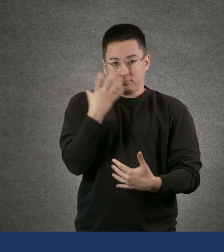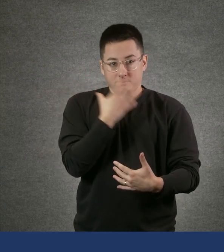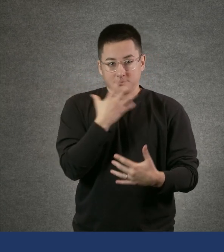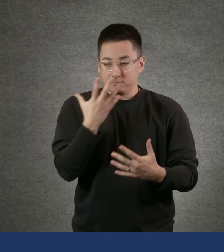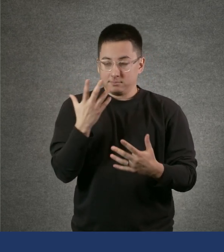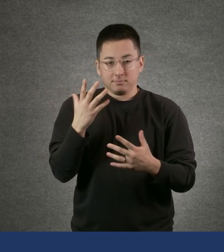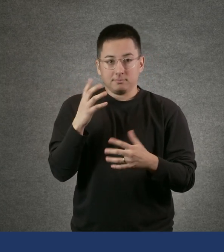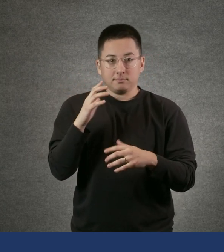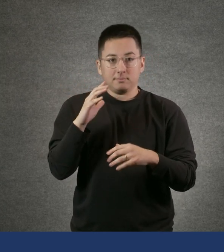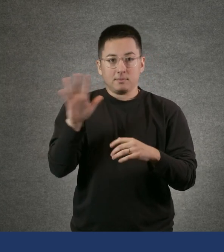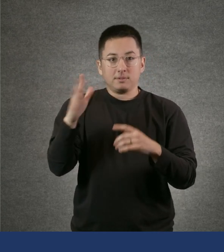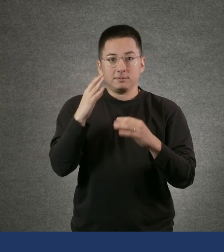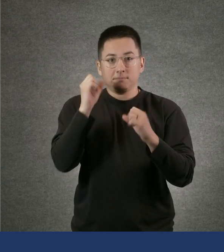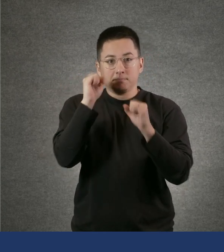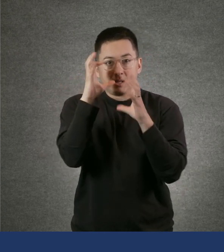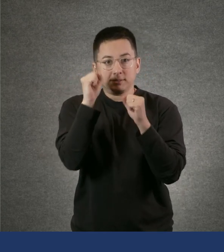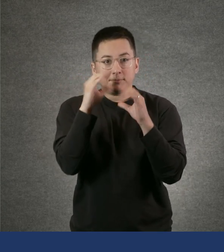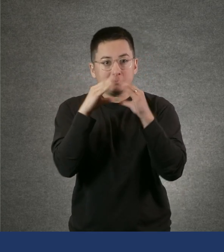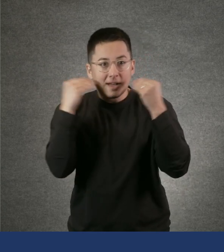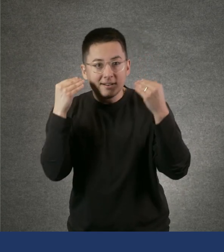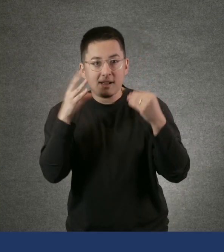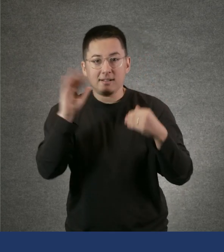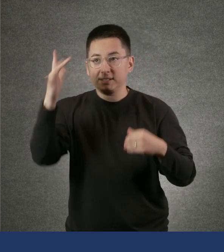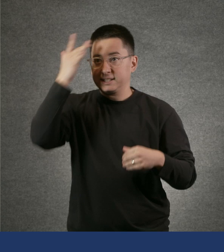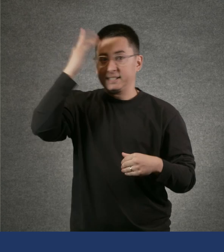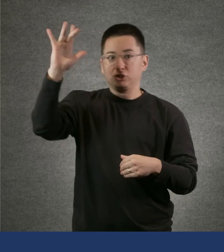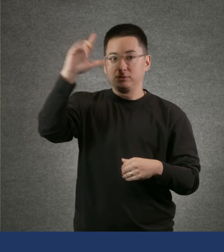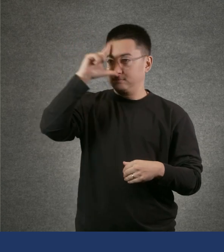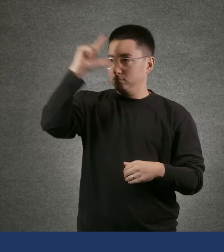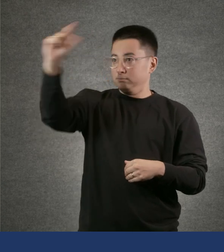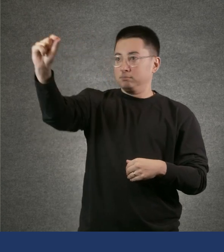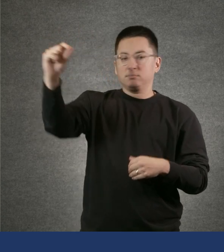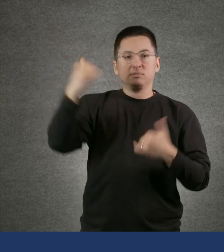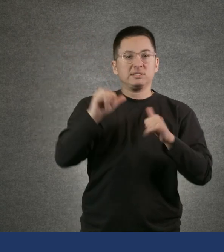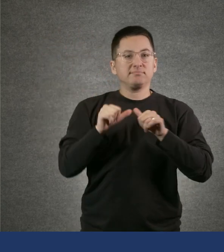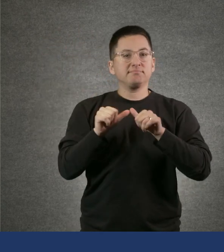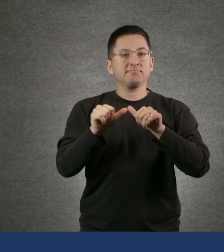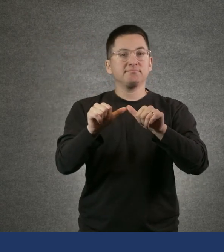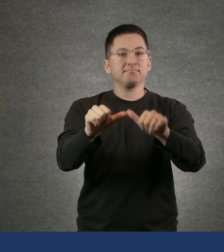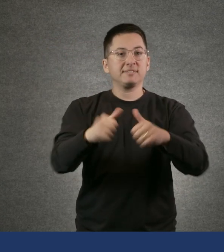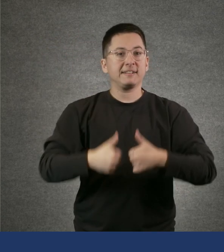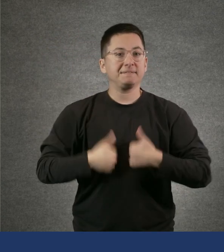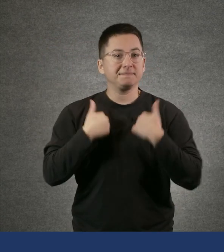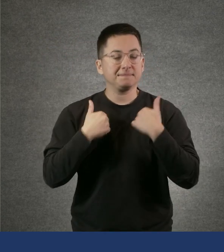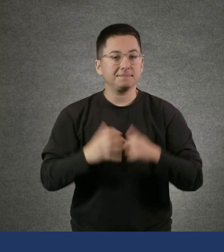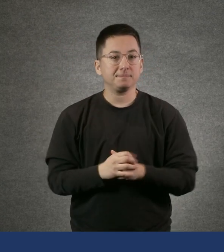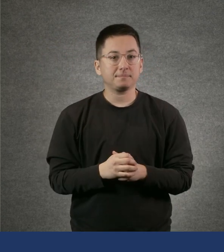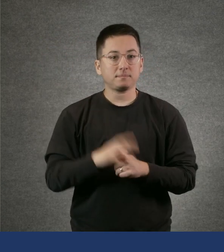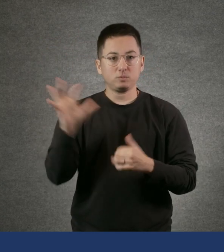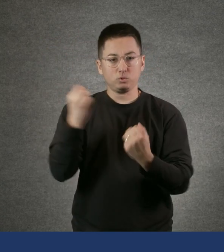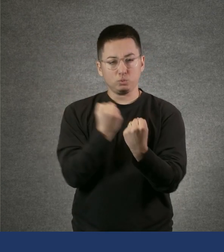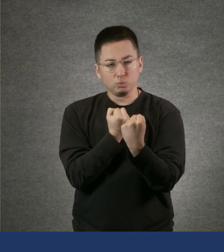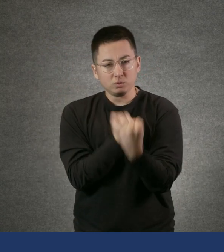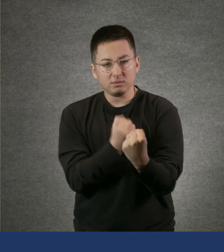activated his amazing smile and his intellect lives on. His strength of commitment, which